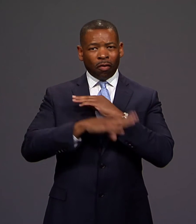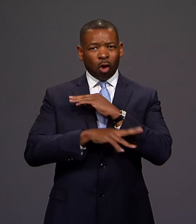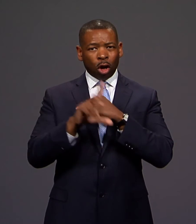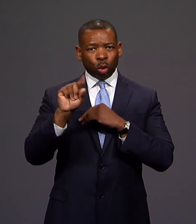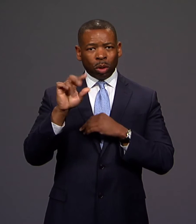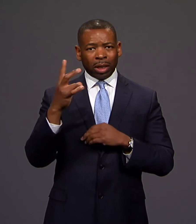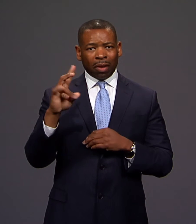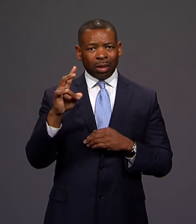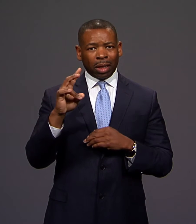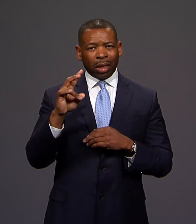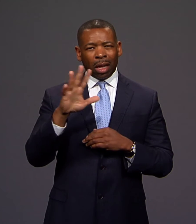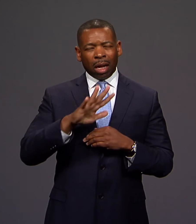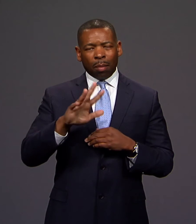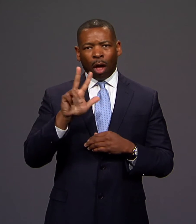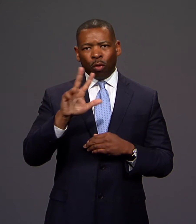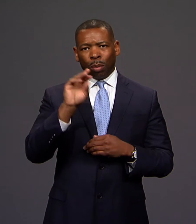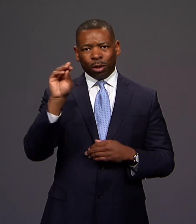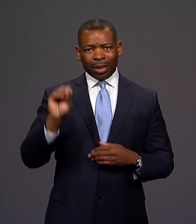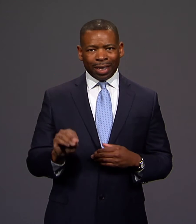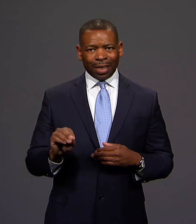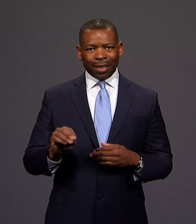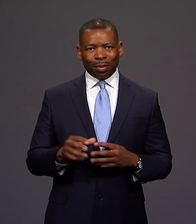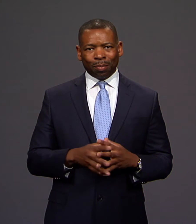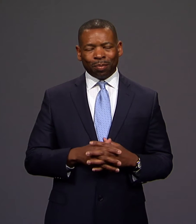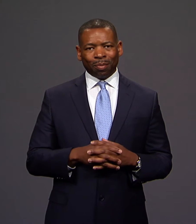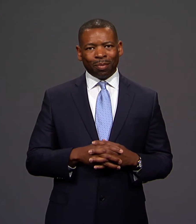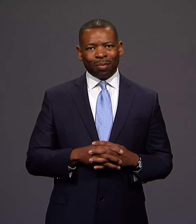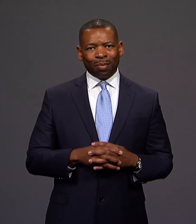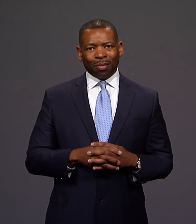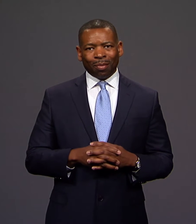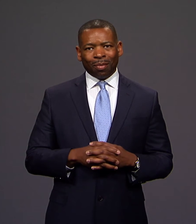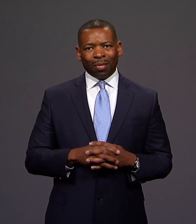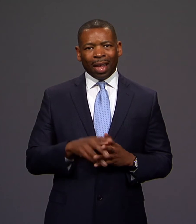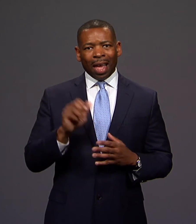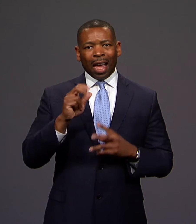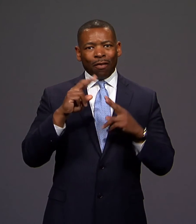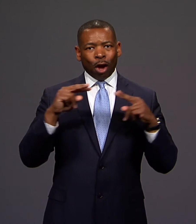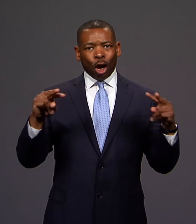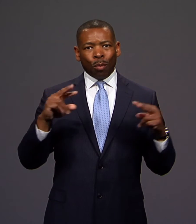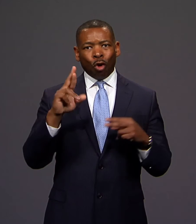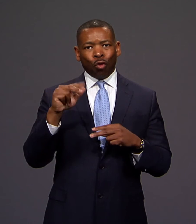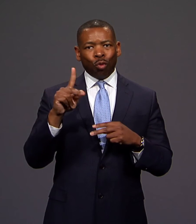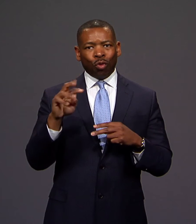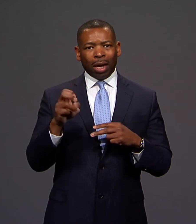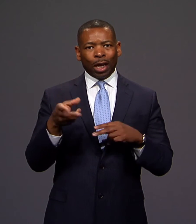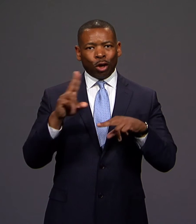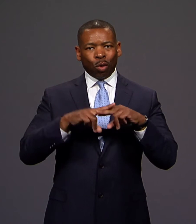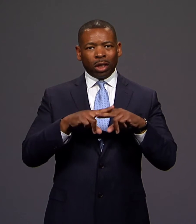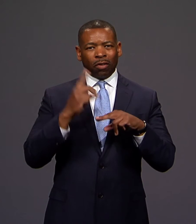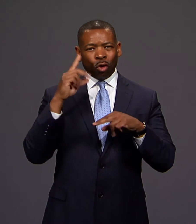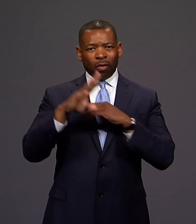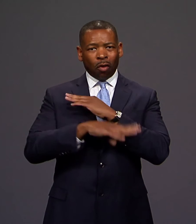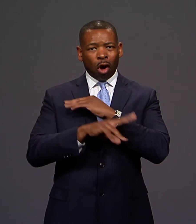a tuition increase for Fall of 2017 of about three percent, a variable room rate increase